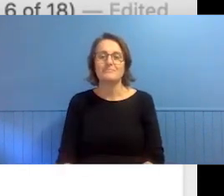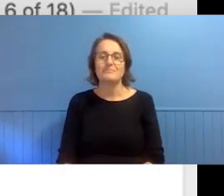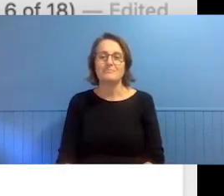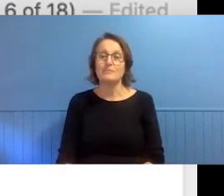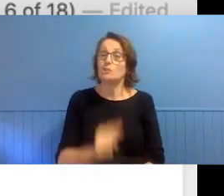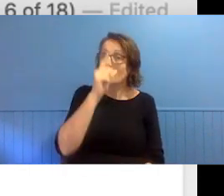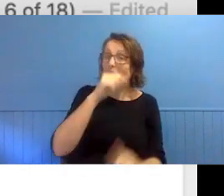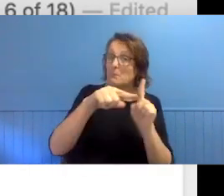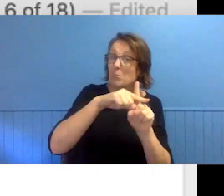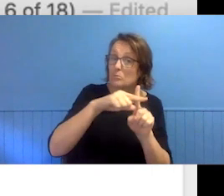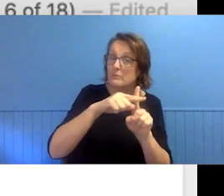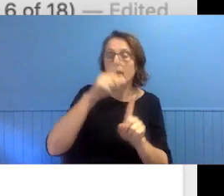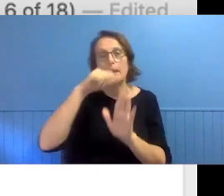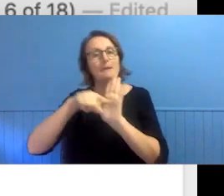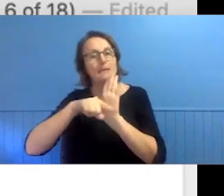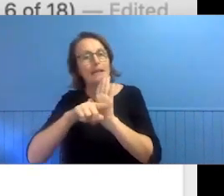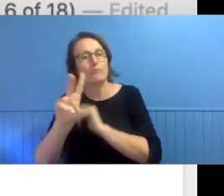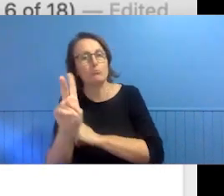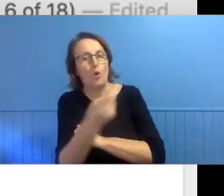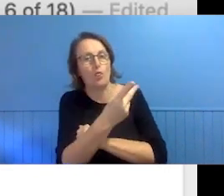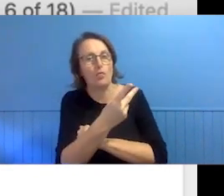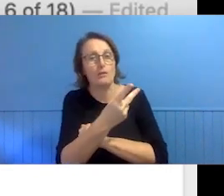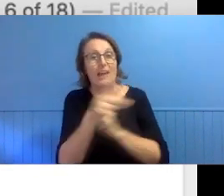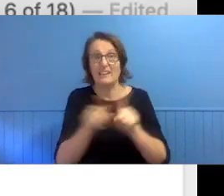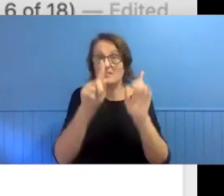and negtsk at the same time for different people. It's positive in